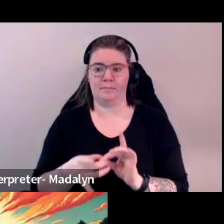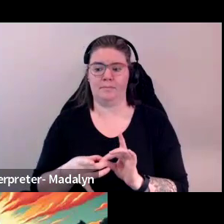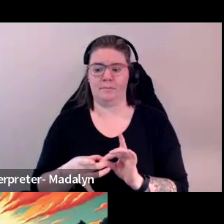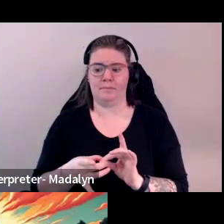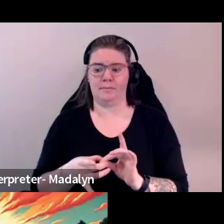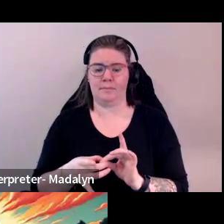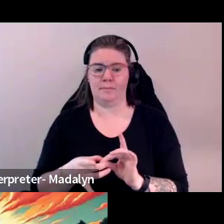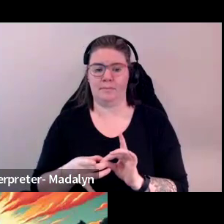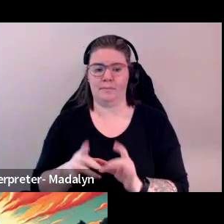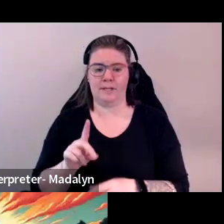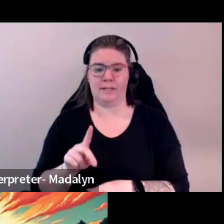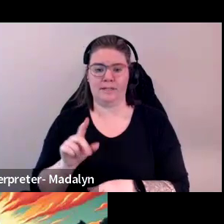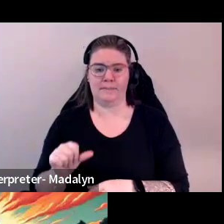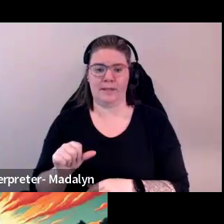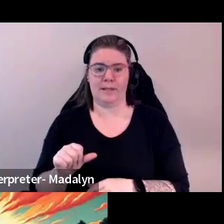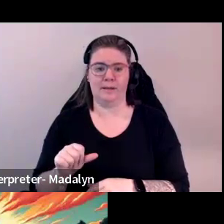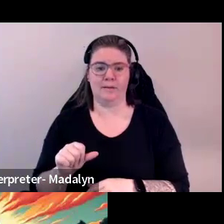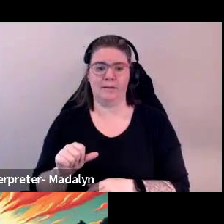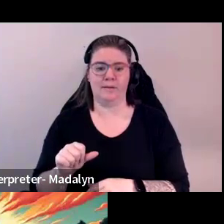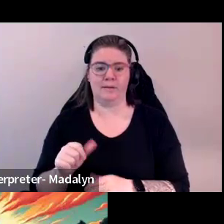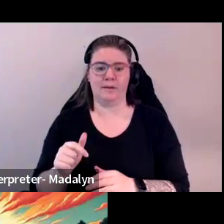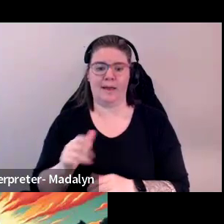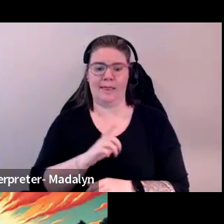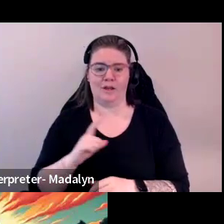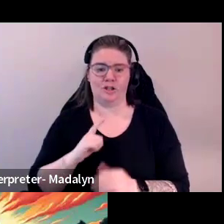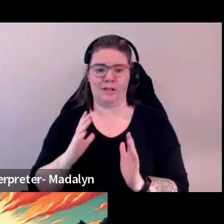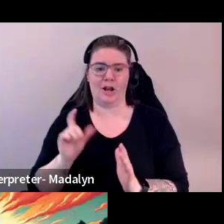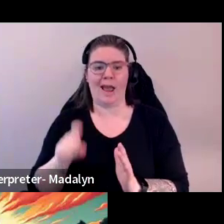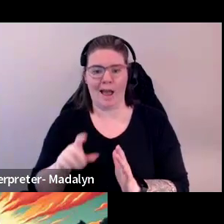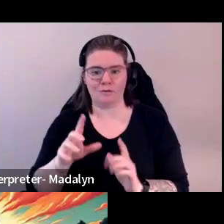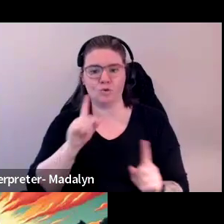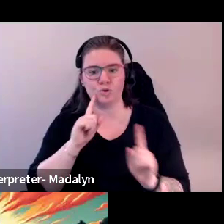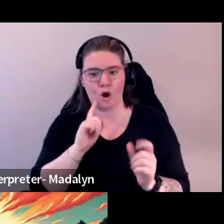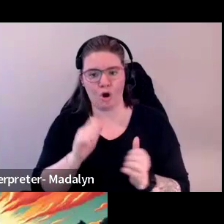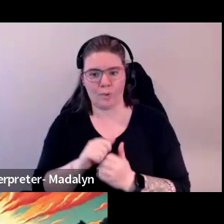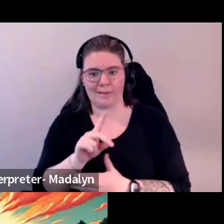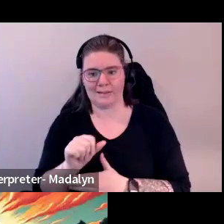Don Dew: disability. Legislators have to talk to the disability community. Don Dew: So